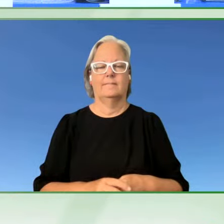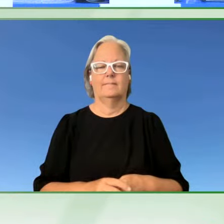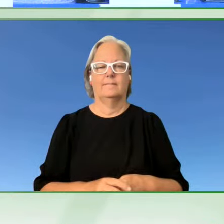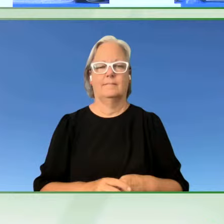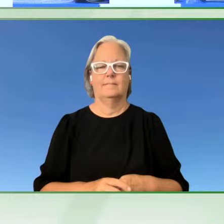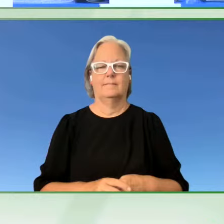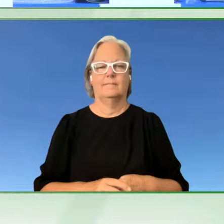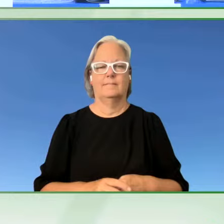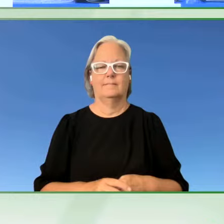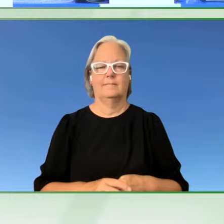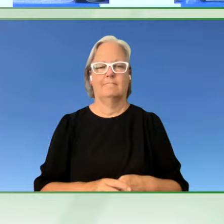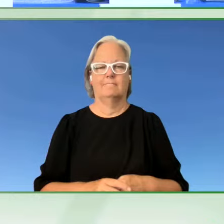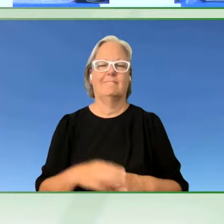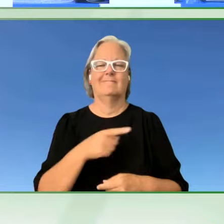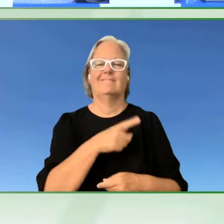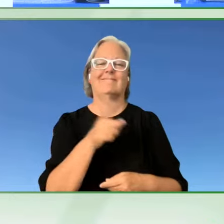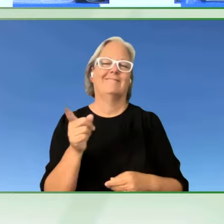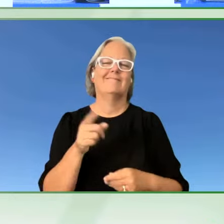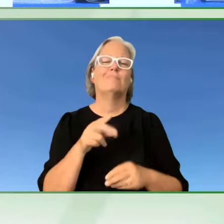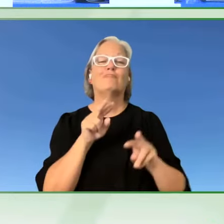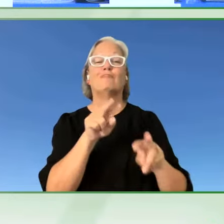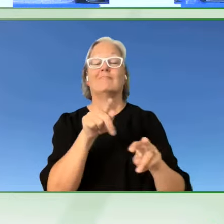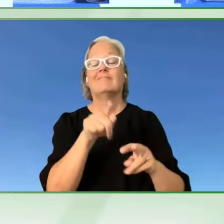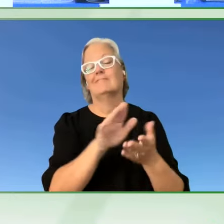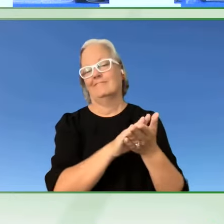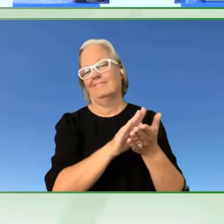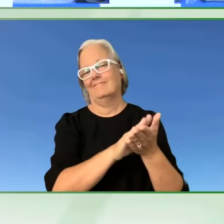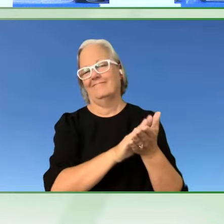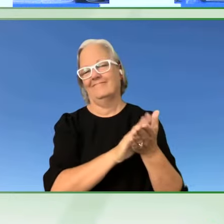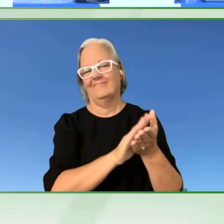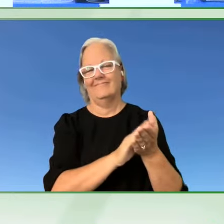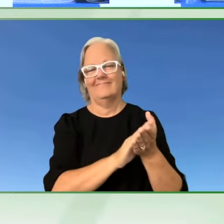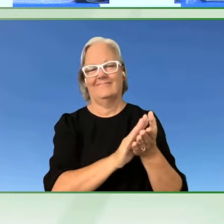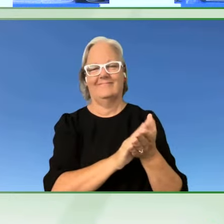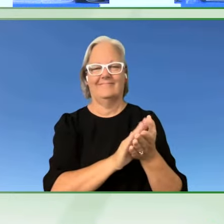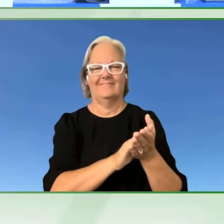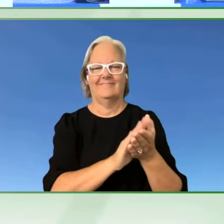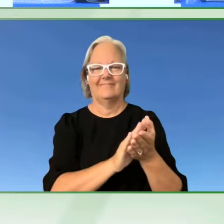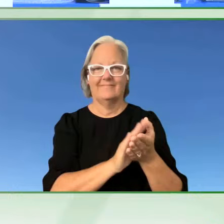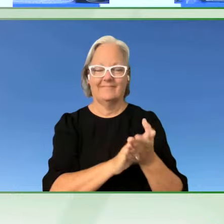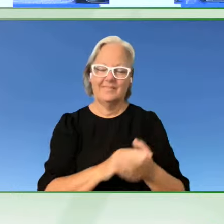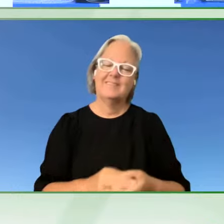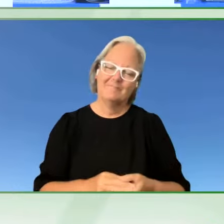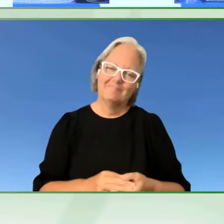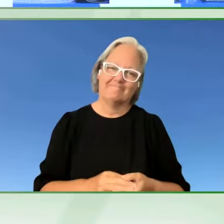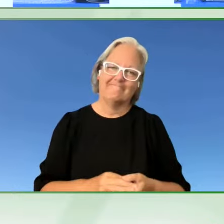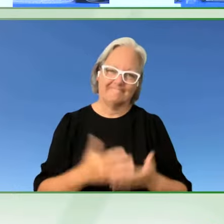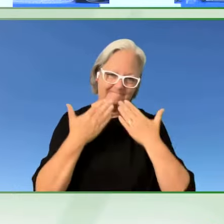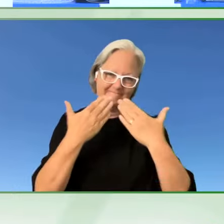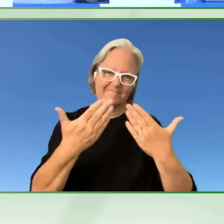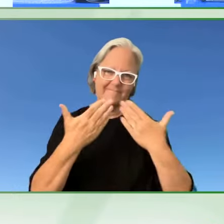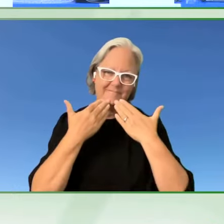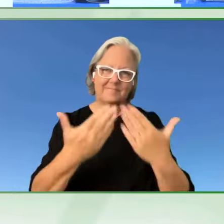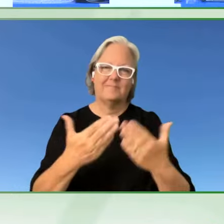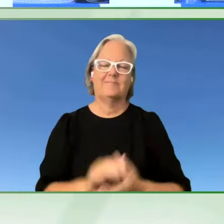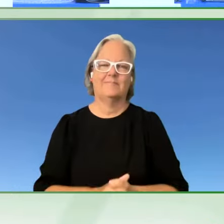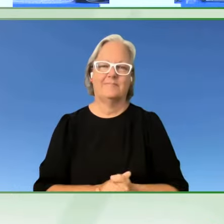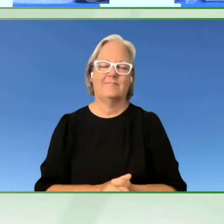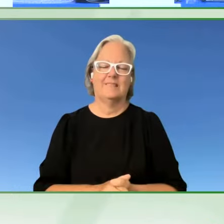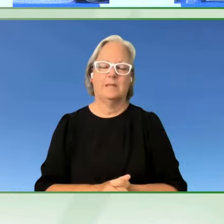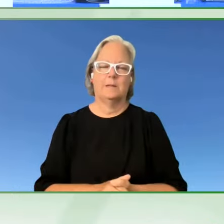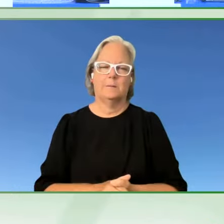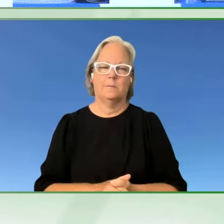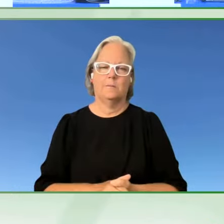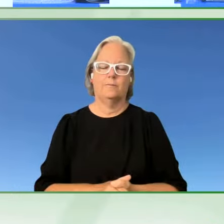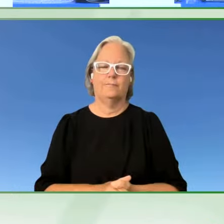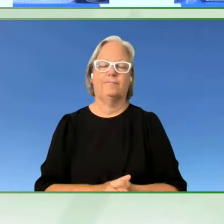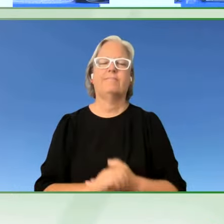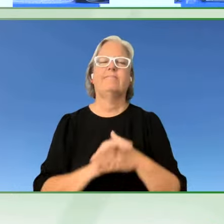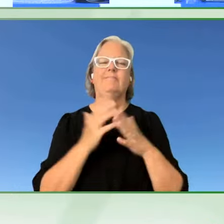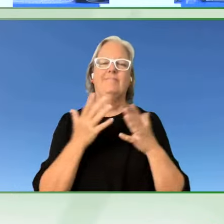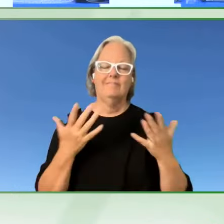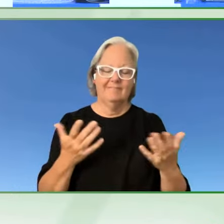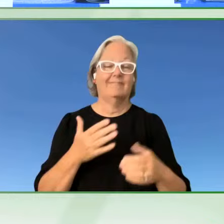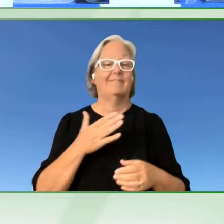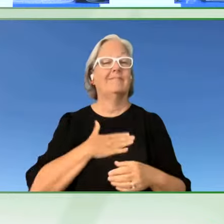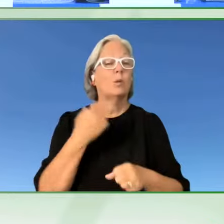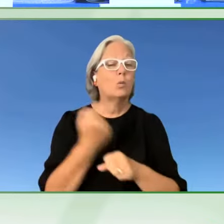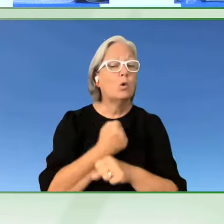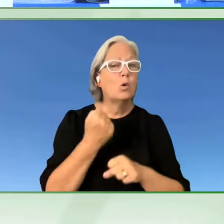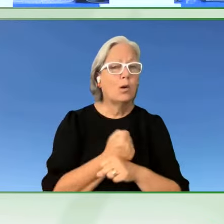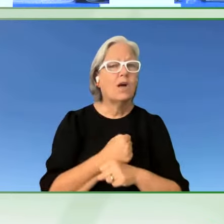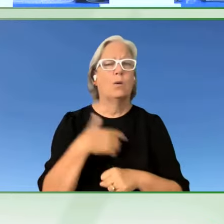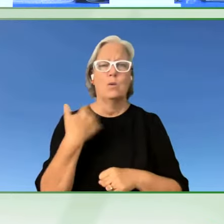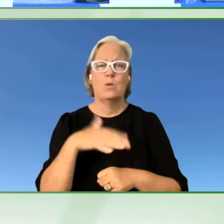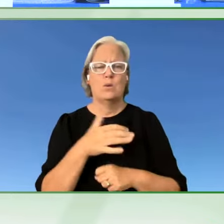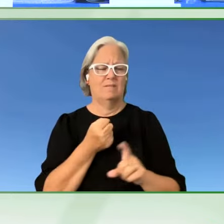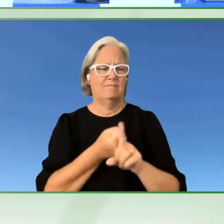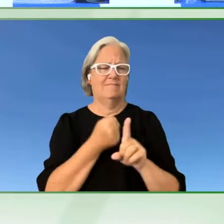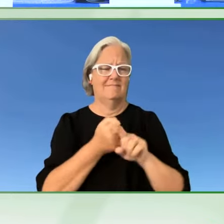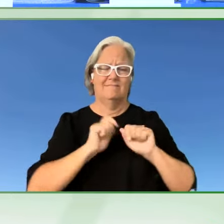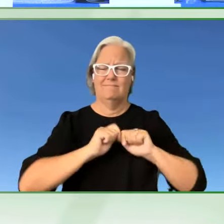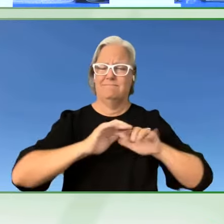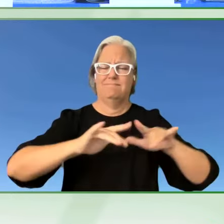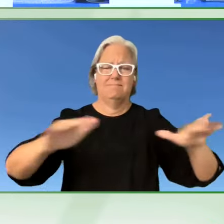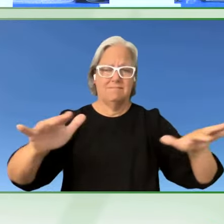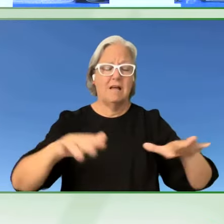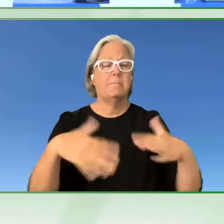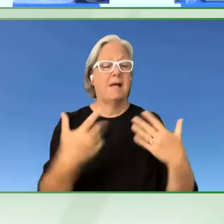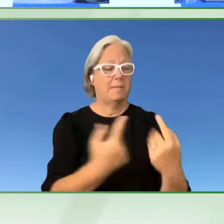three words that come to mind when you think about disability, one child said, sorry, bad,